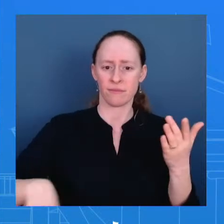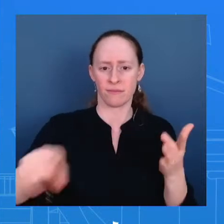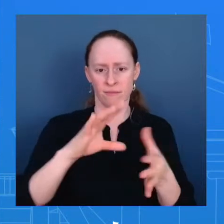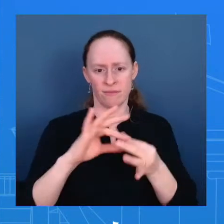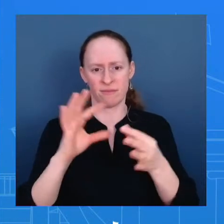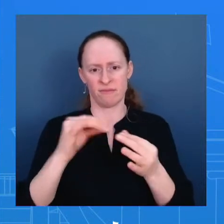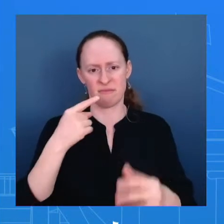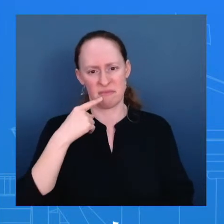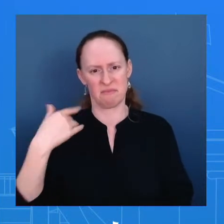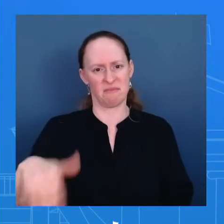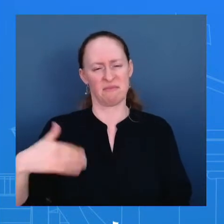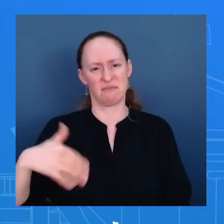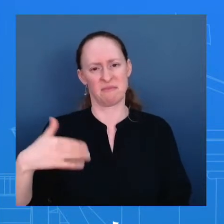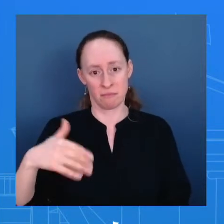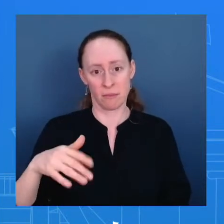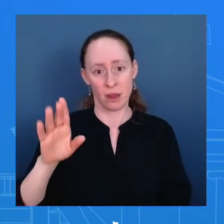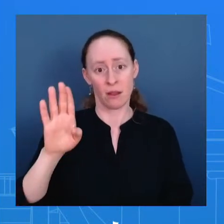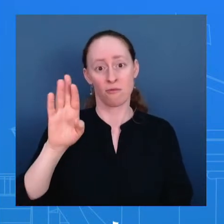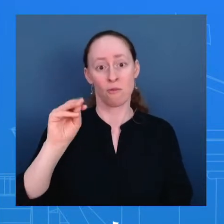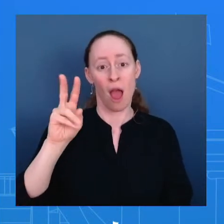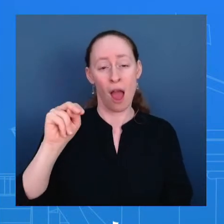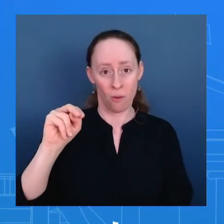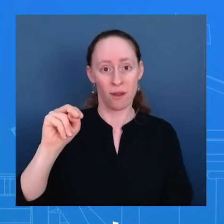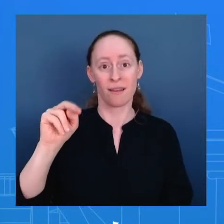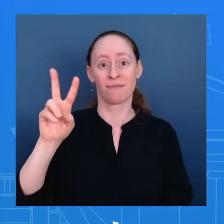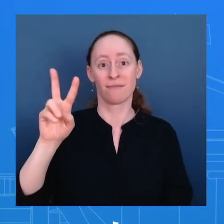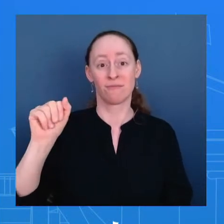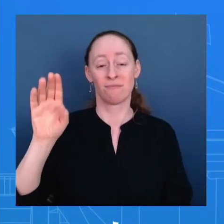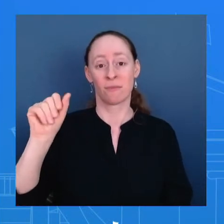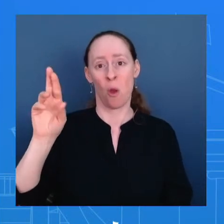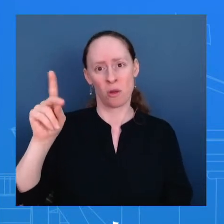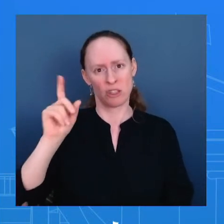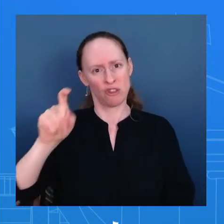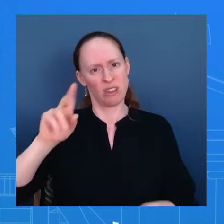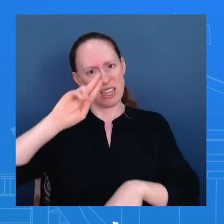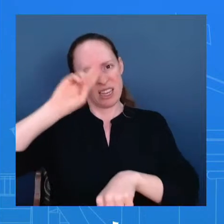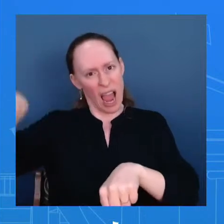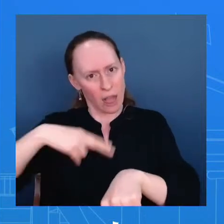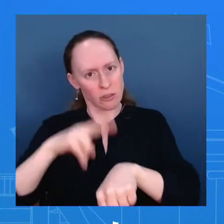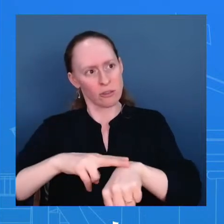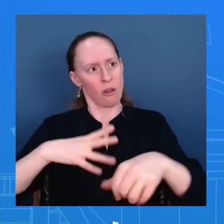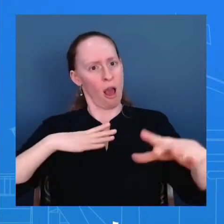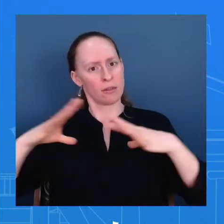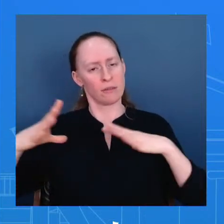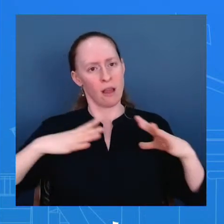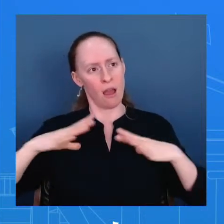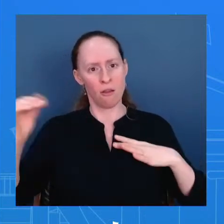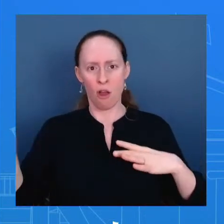Mr. Benjamin: So, that -- that request came up in our meeting before the meeting as well, from one of the families of the litigants.